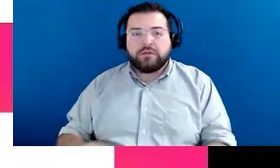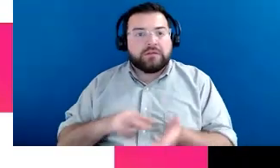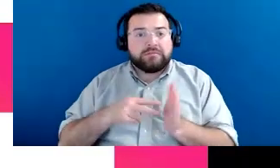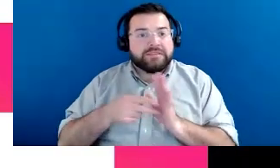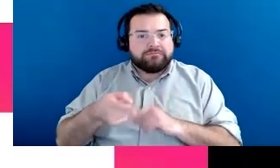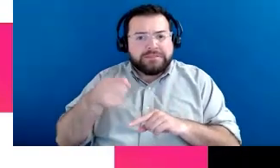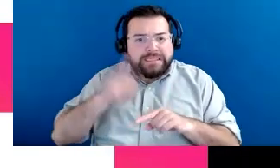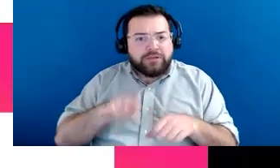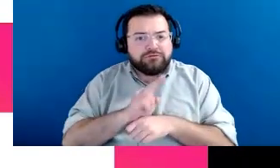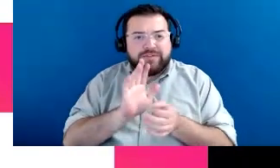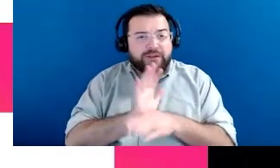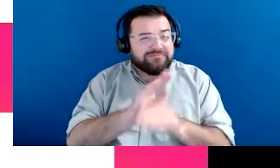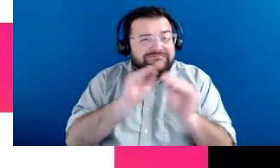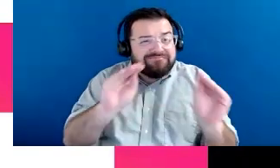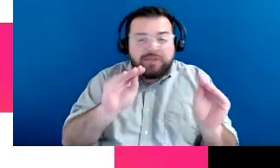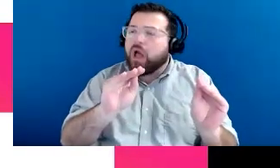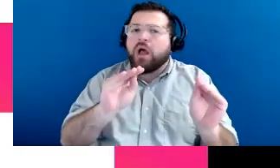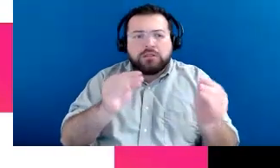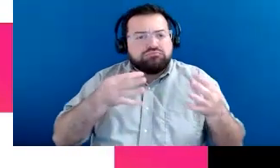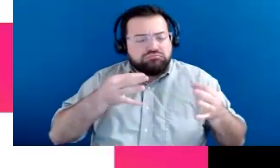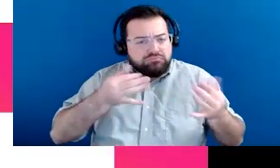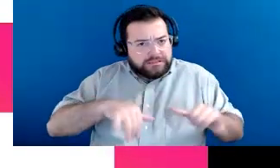And it helps the students, learning in your course.